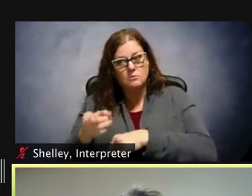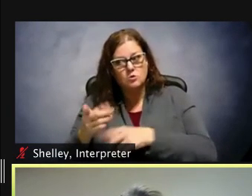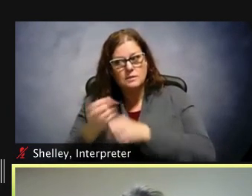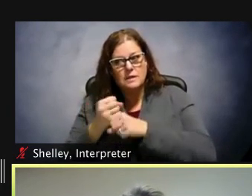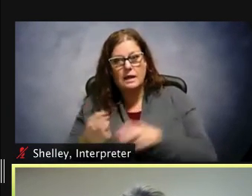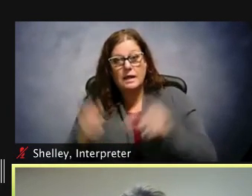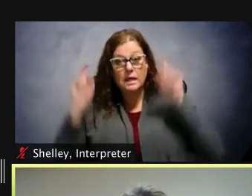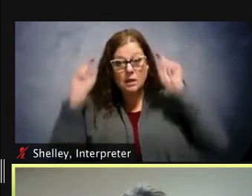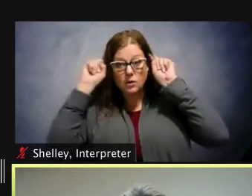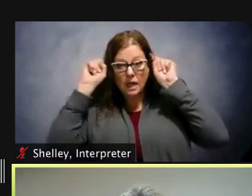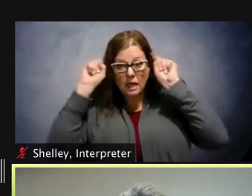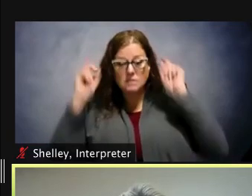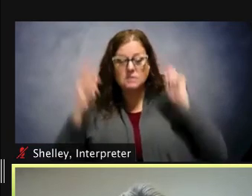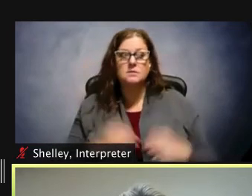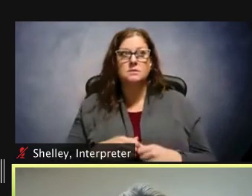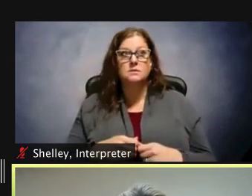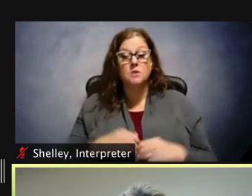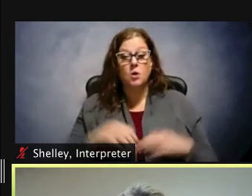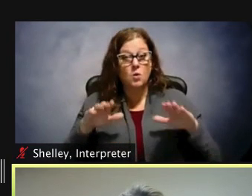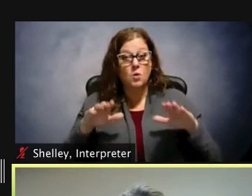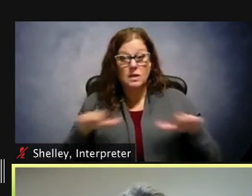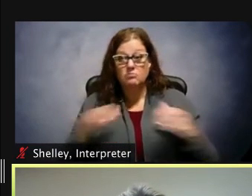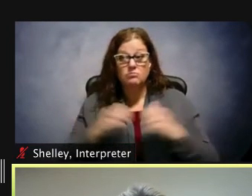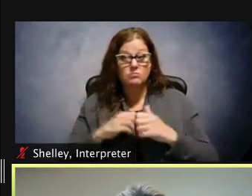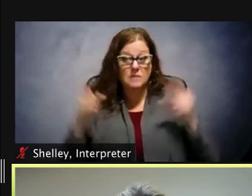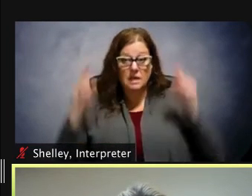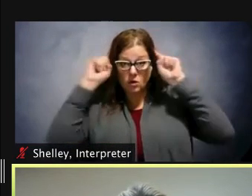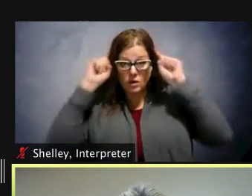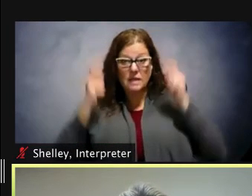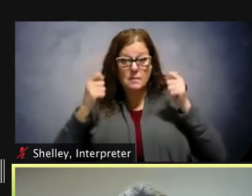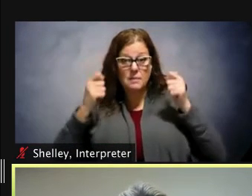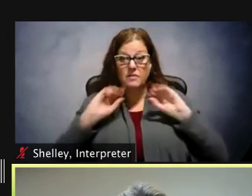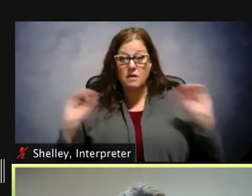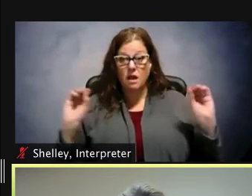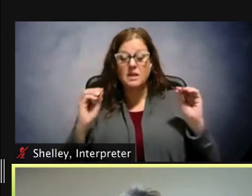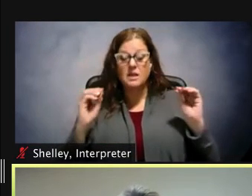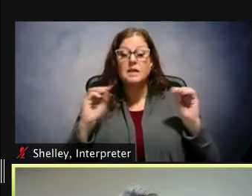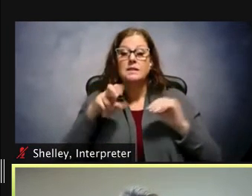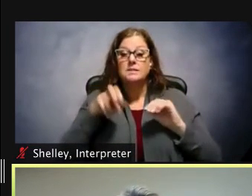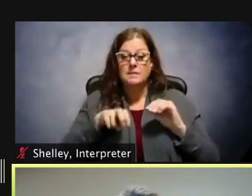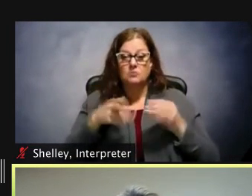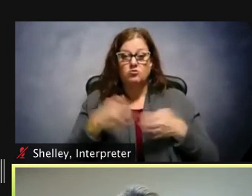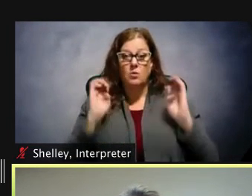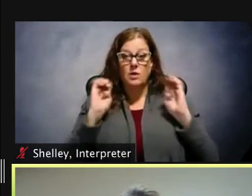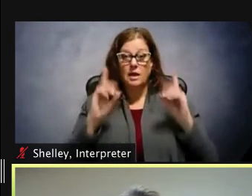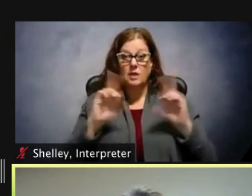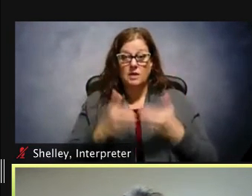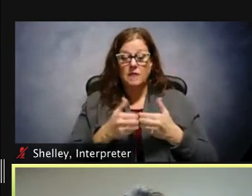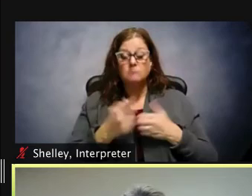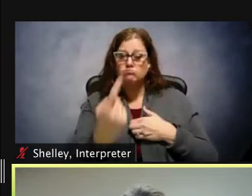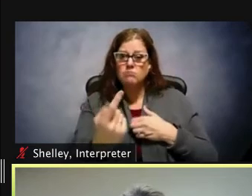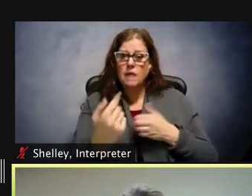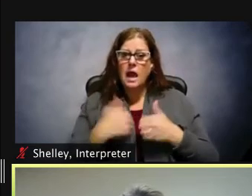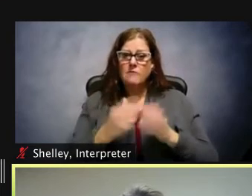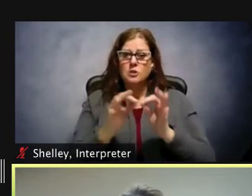here is a kid with no amplification in a gen ed class with an interpreter. But mind you, he's